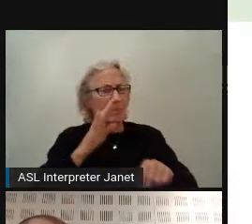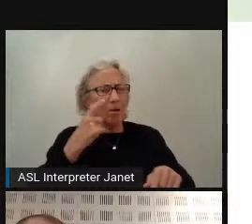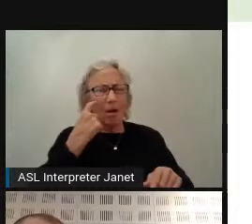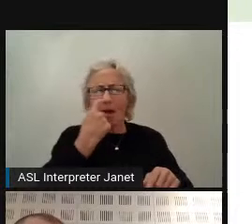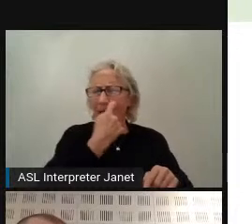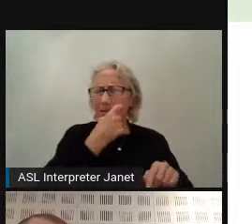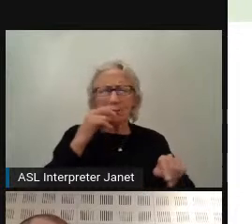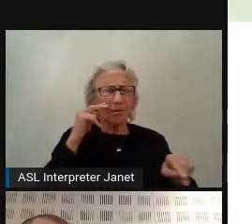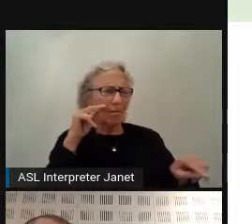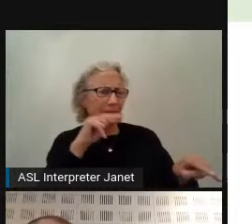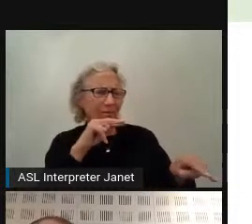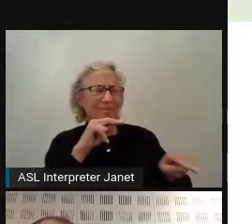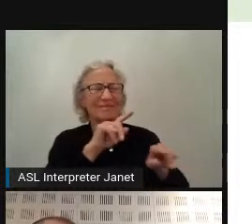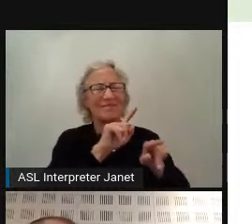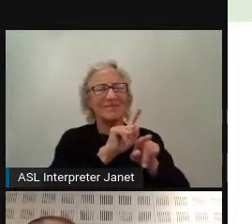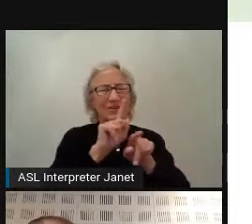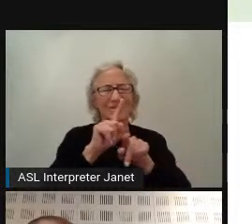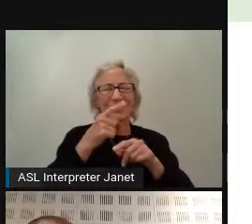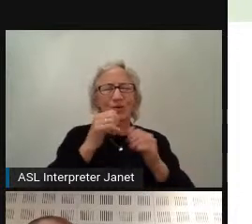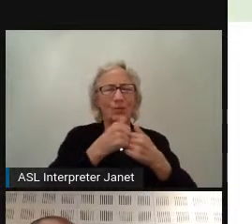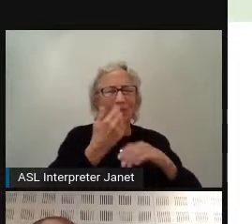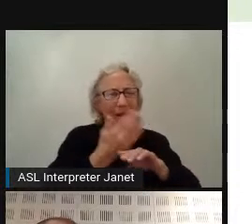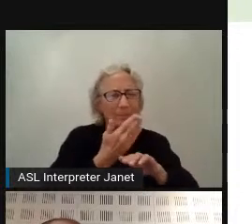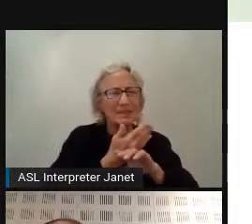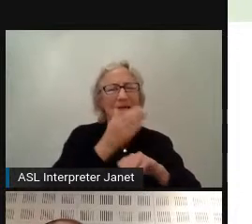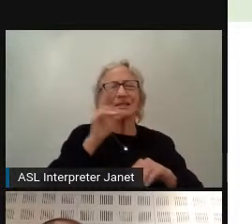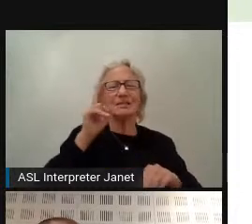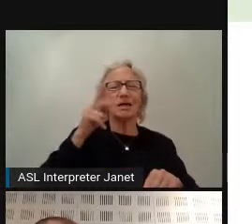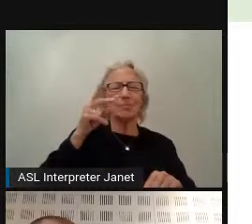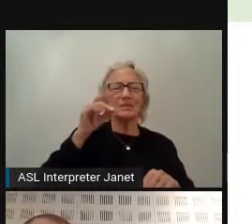provided by the operating system and I know they are keeping